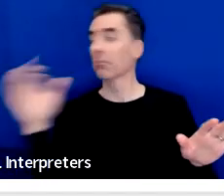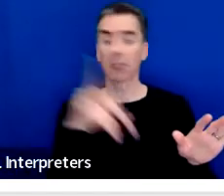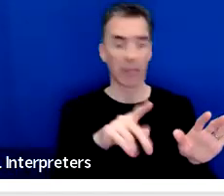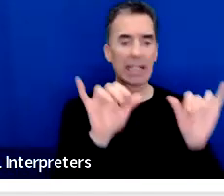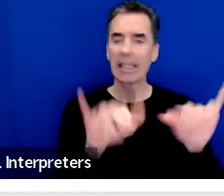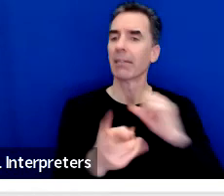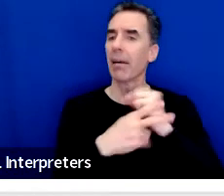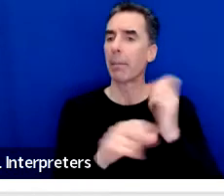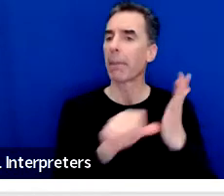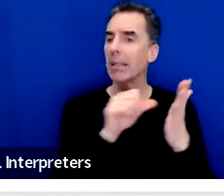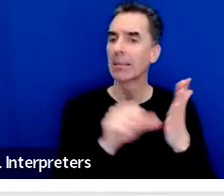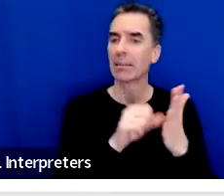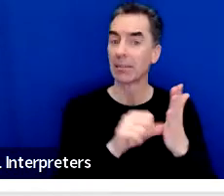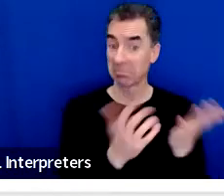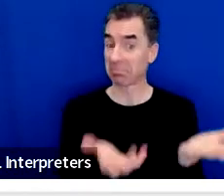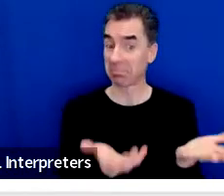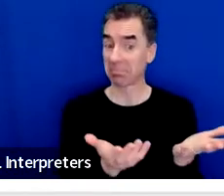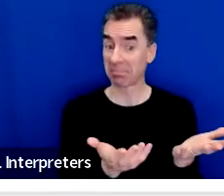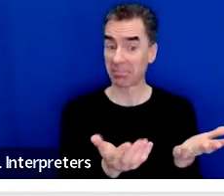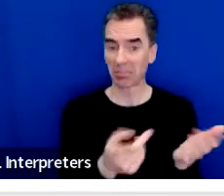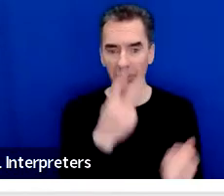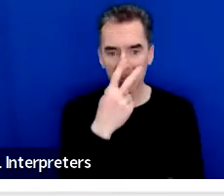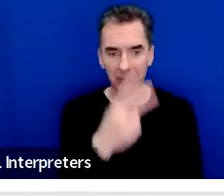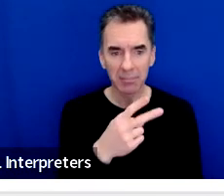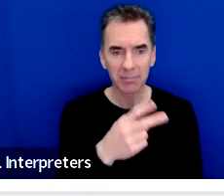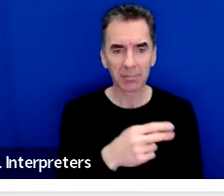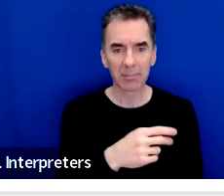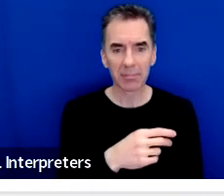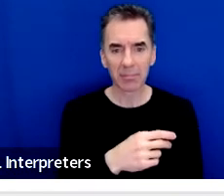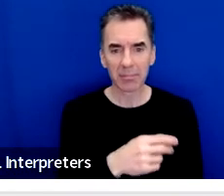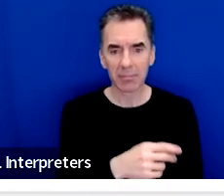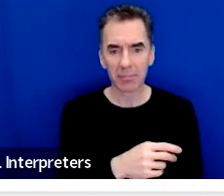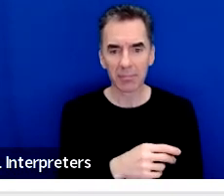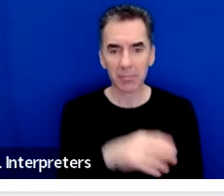they'll see the text here. Down here you can see that they have the page number